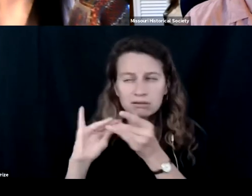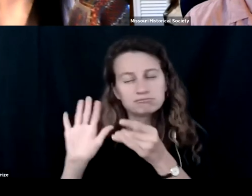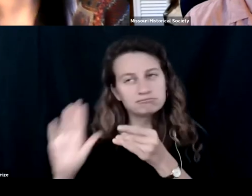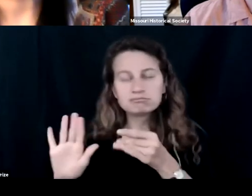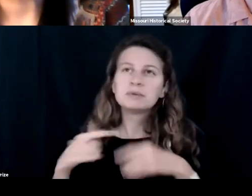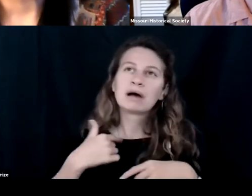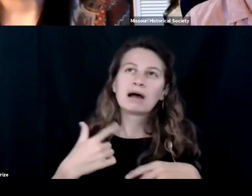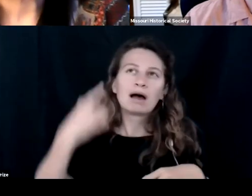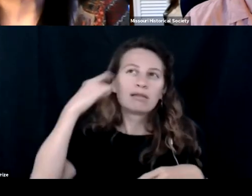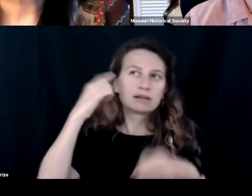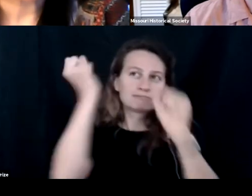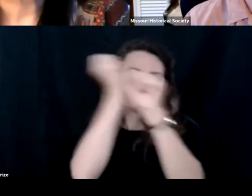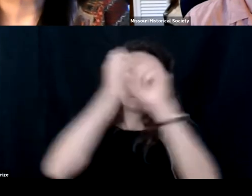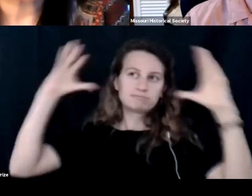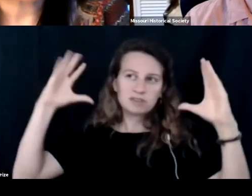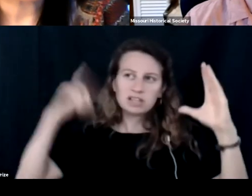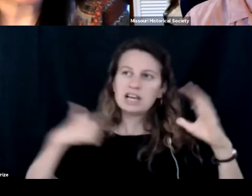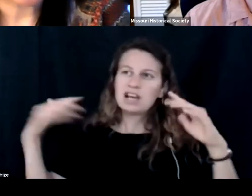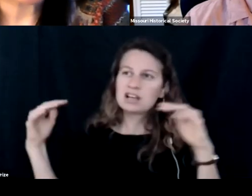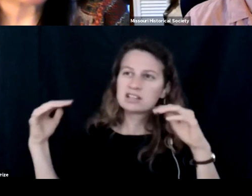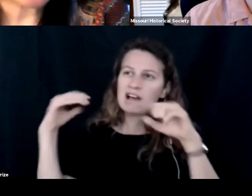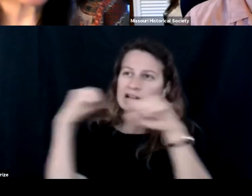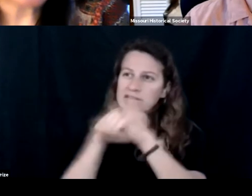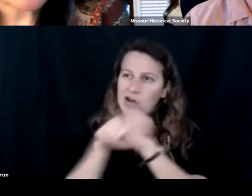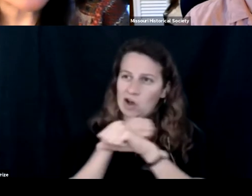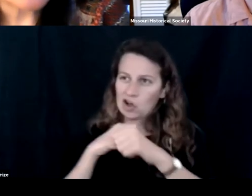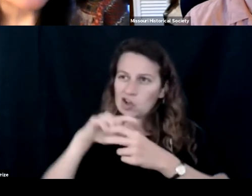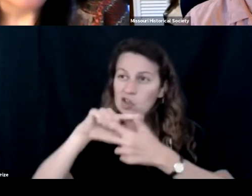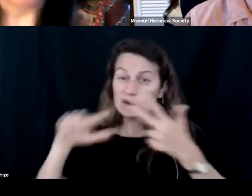efforts that are planned or in the works that are planned